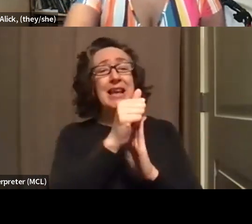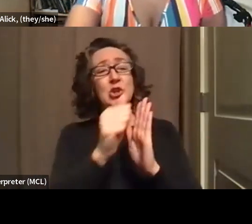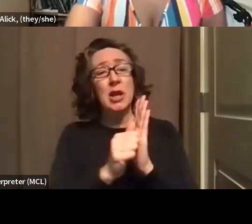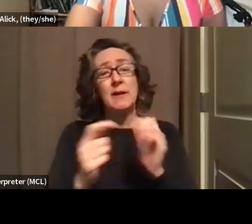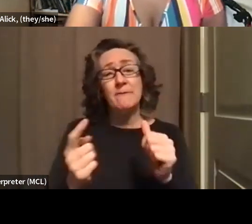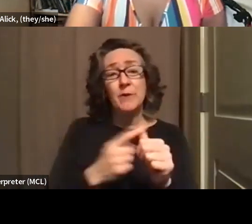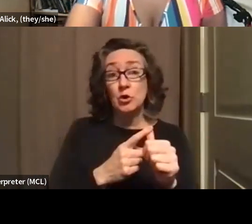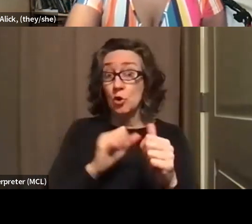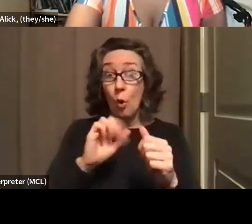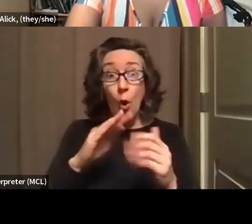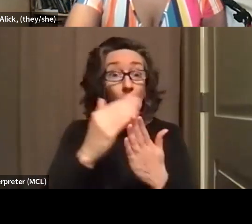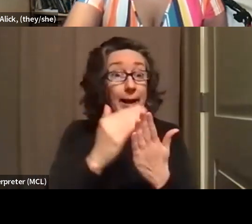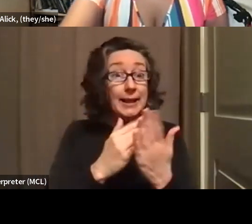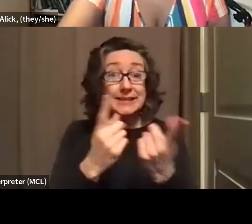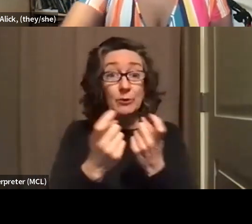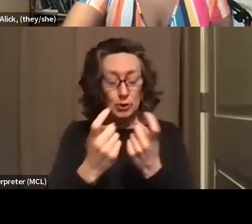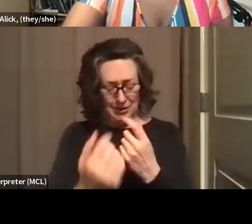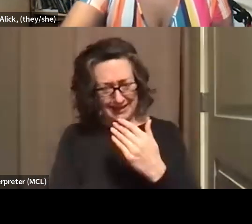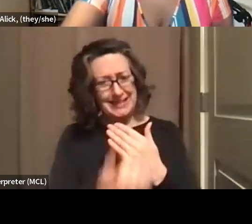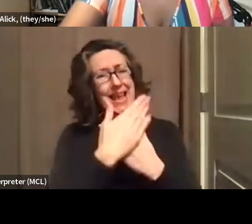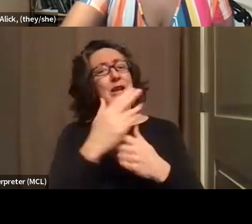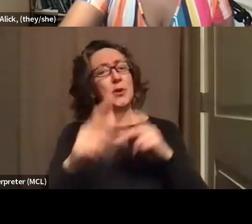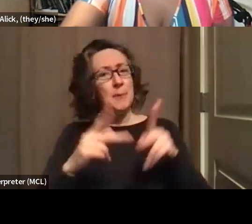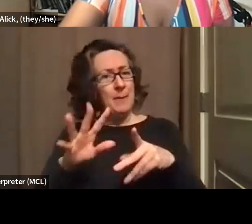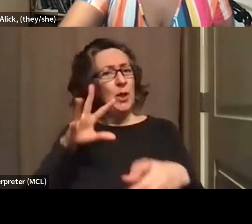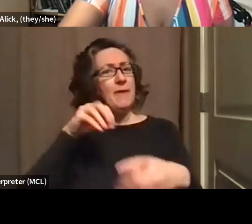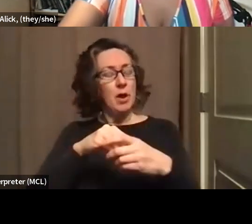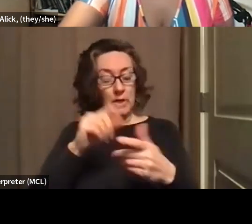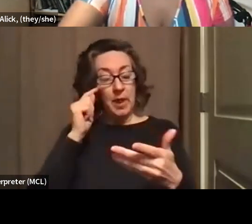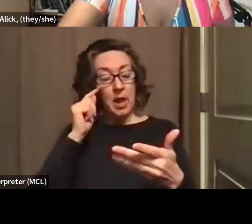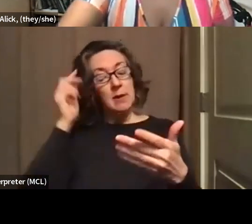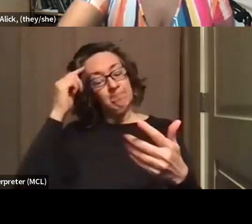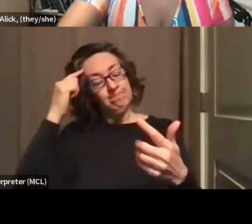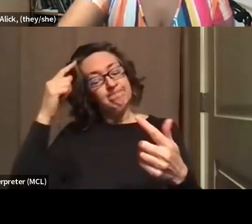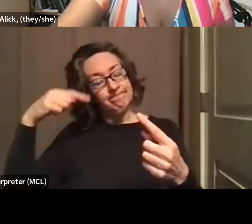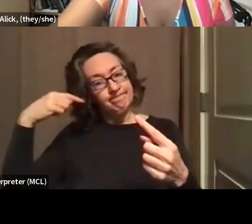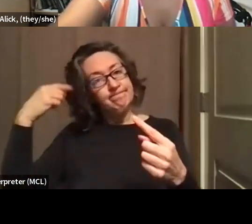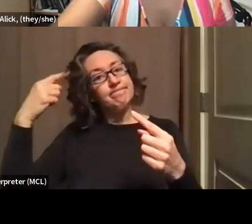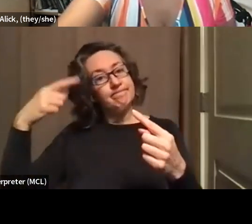write me and send that to people so they have time to formulate their answers.